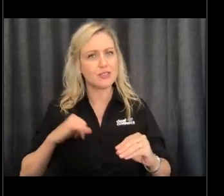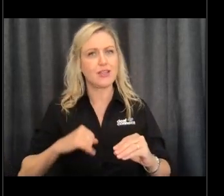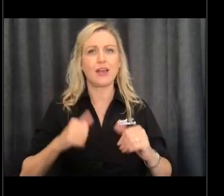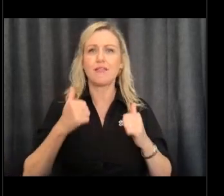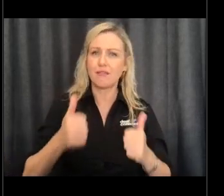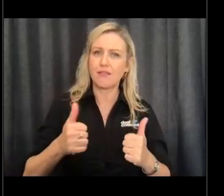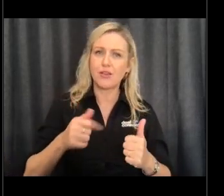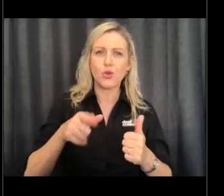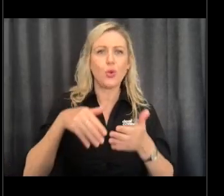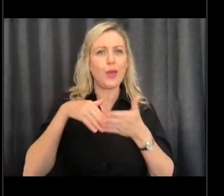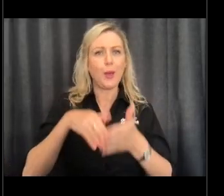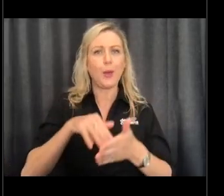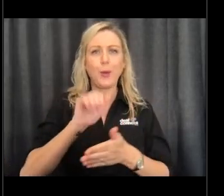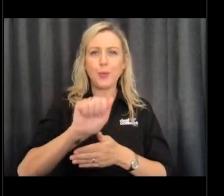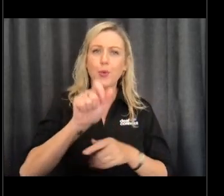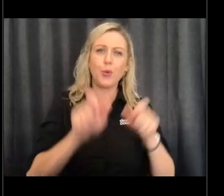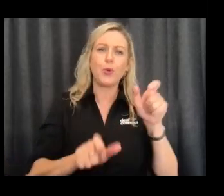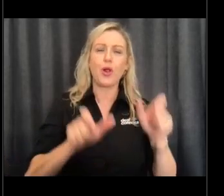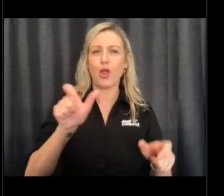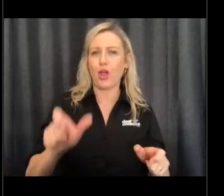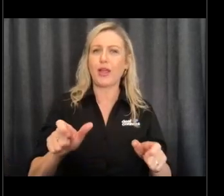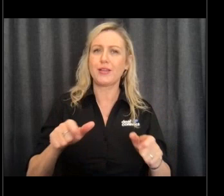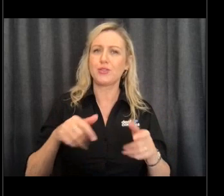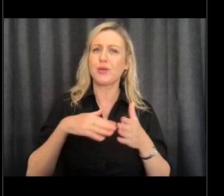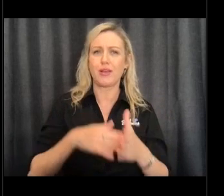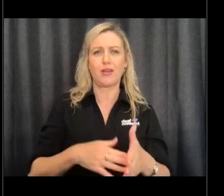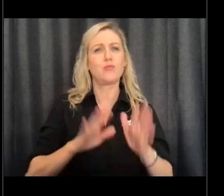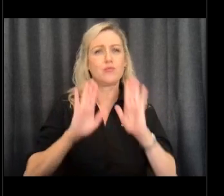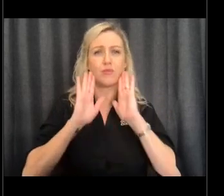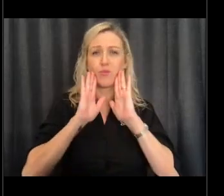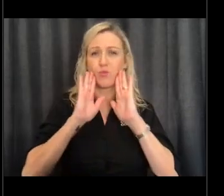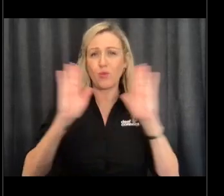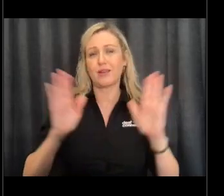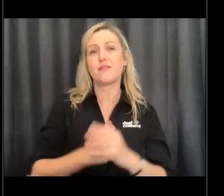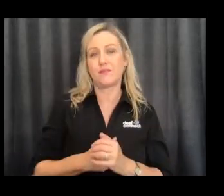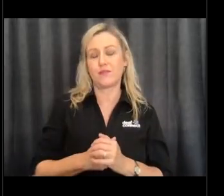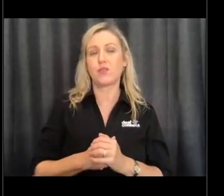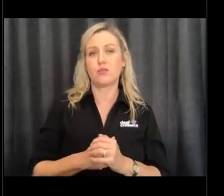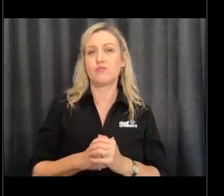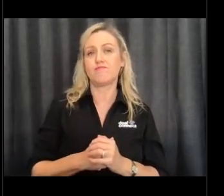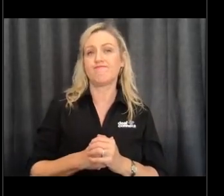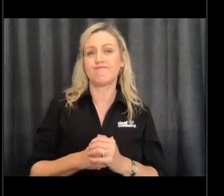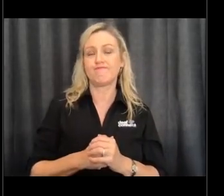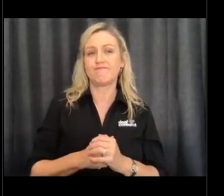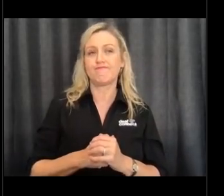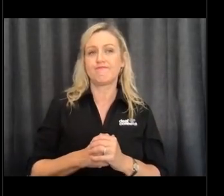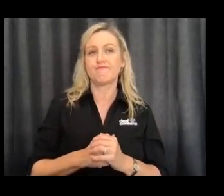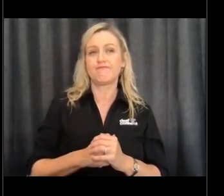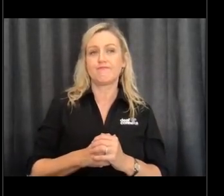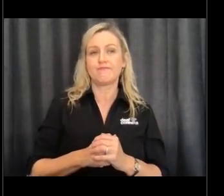is such a great asset for us and he's a great person to connect with so - yeah.